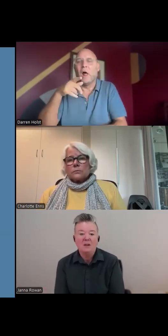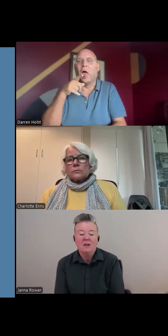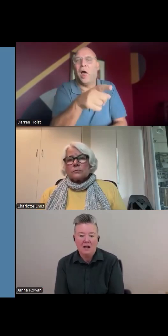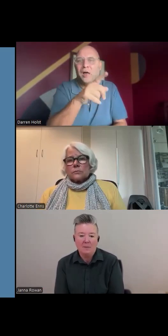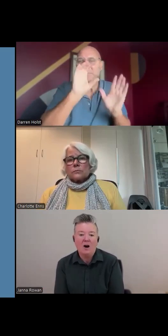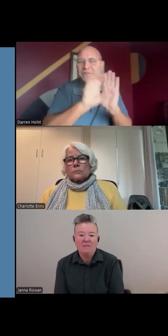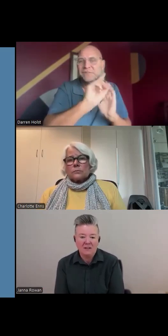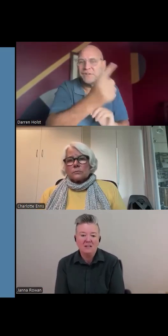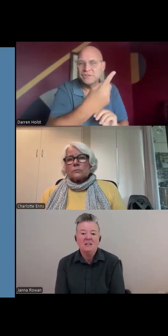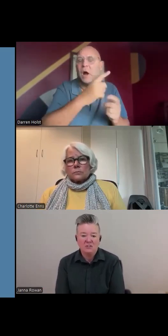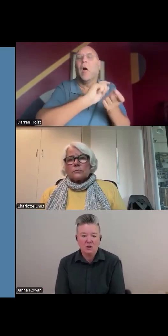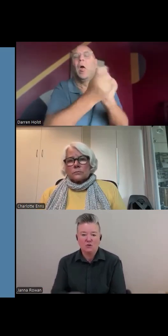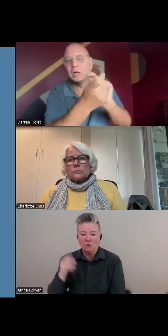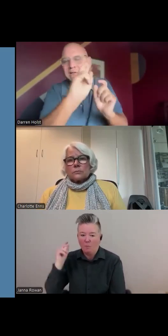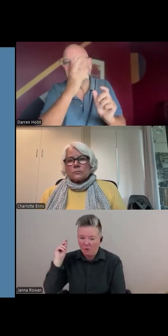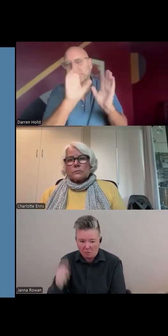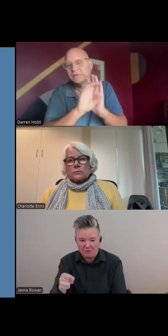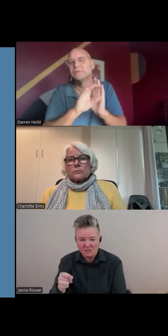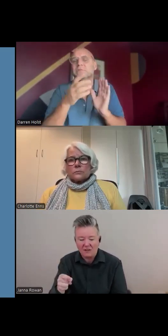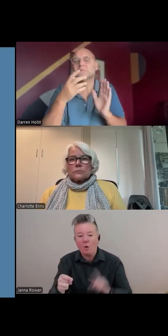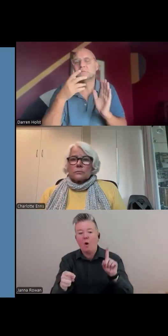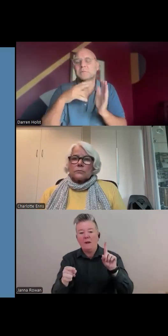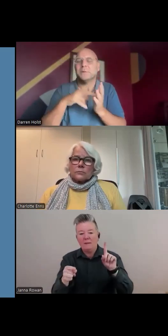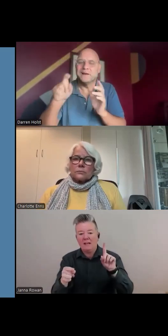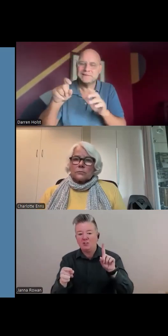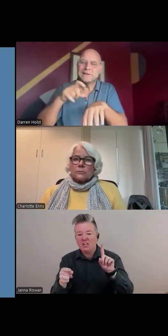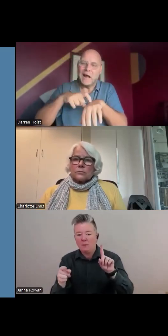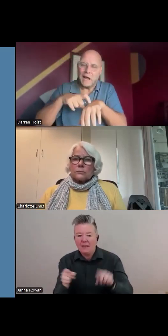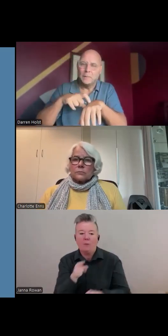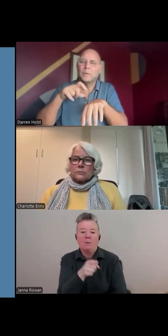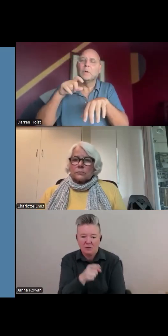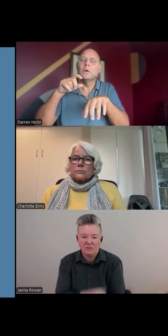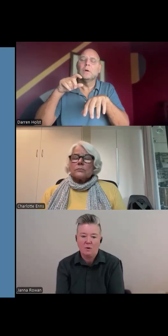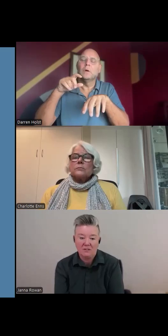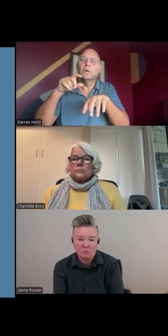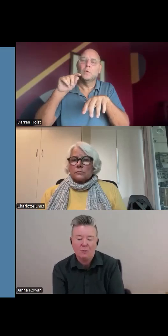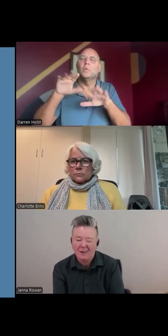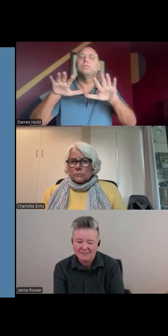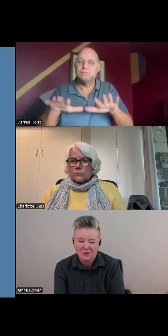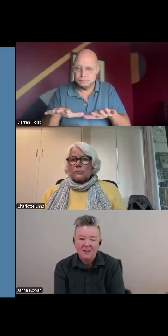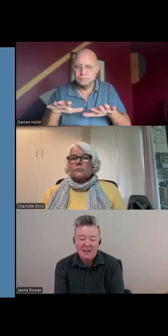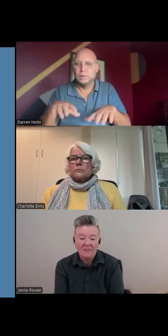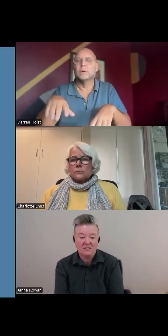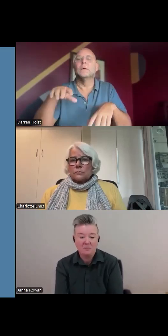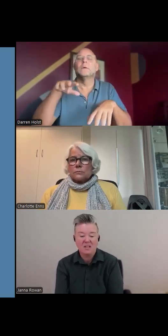So when you put that down, it does help. Often, you know, children will point to one first, and they go, oh, wait a minute. I changed my mind. I want to point to the one